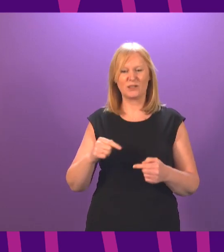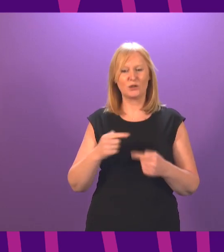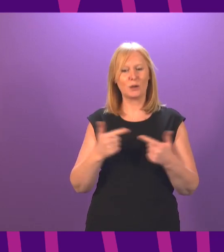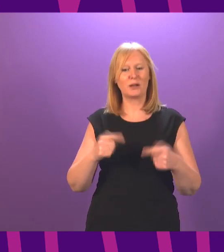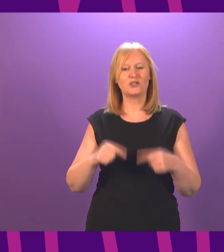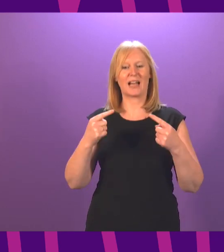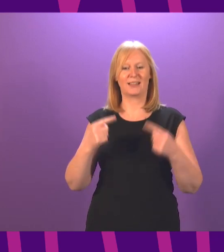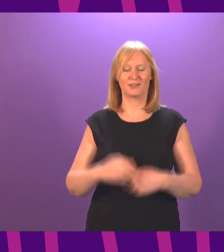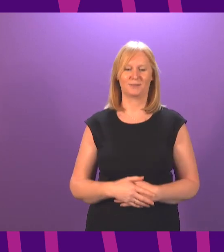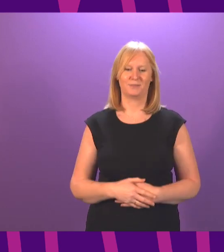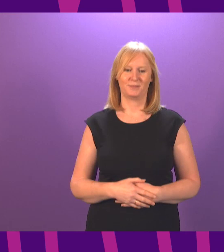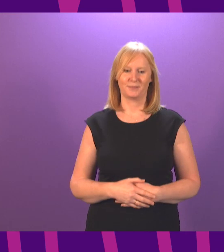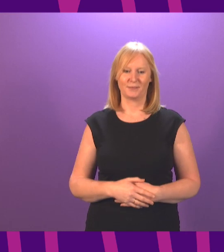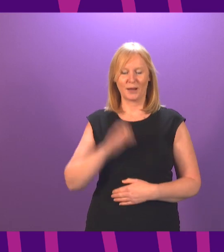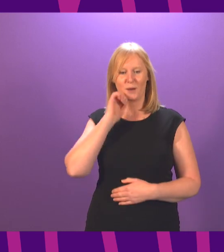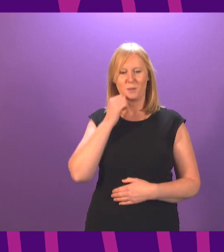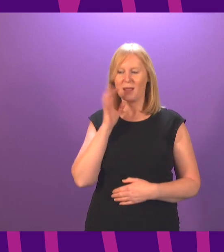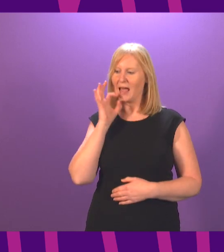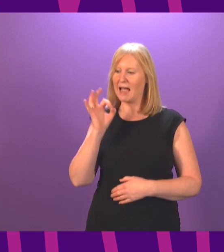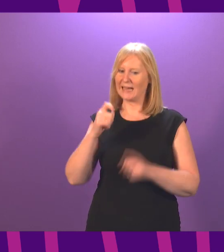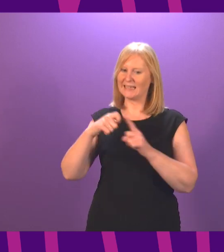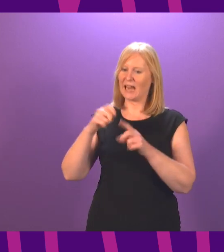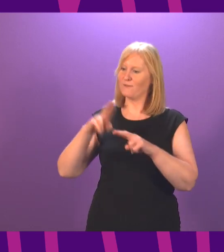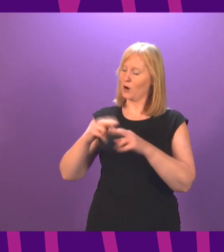to accept. I will get Kate Forbes to give me some lessons later.